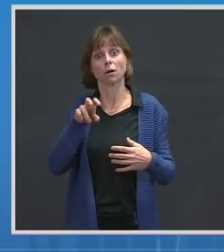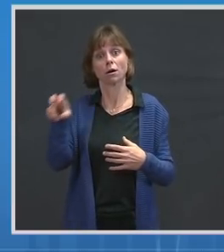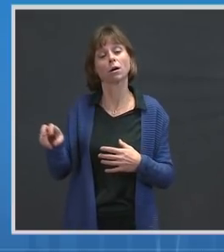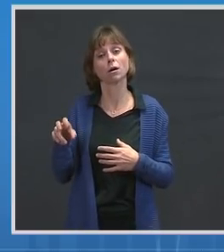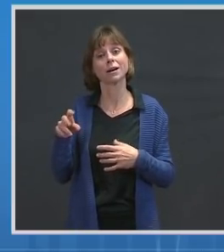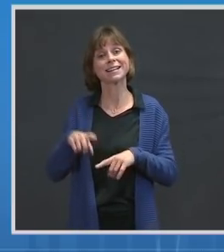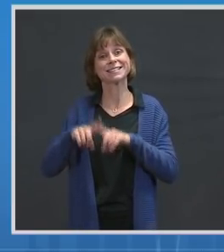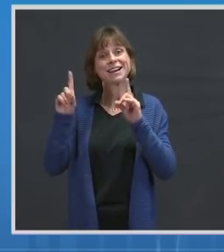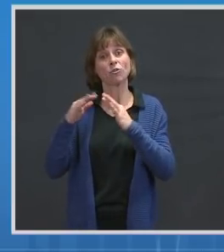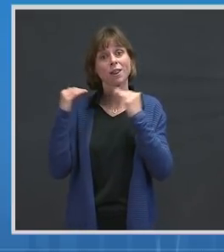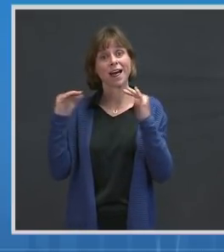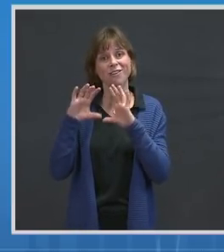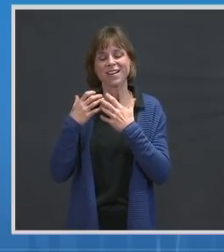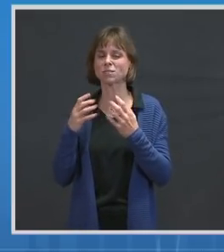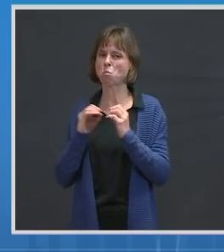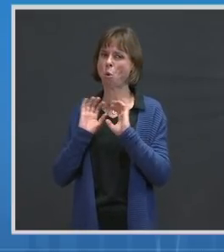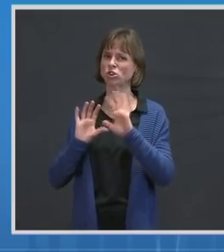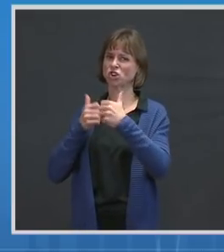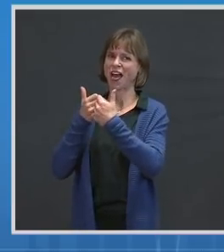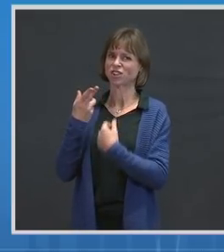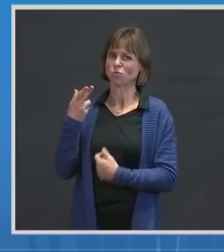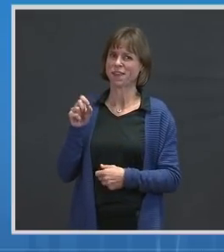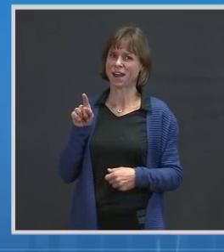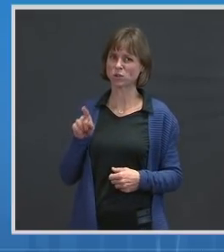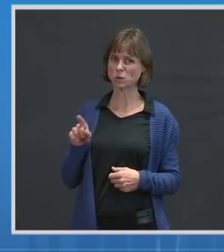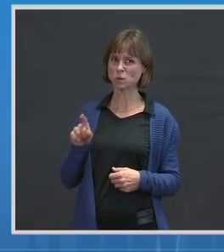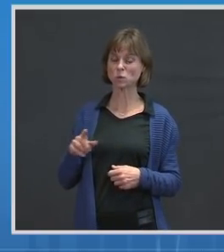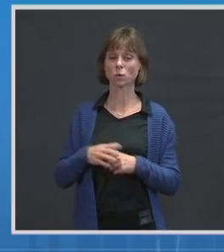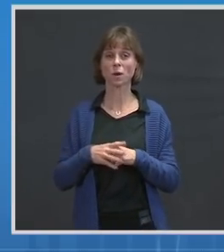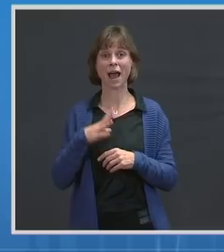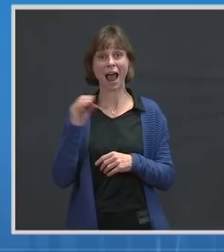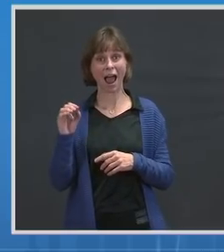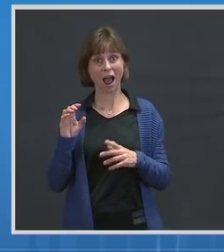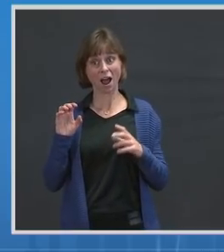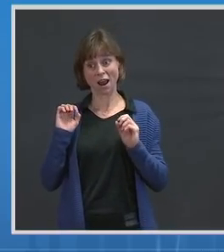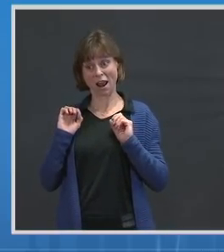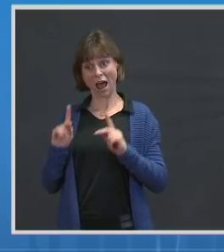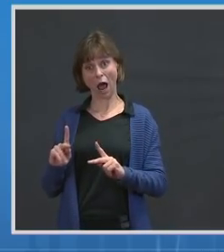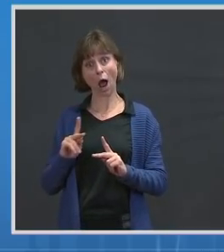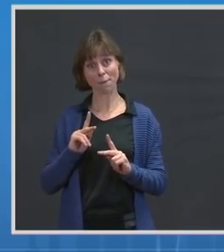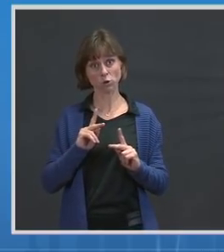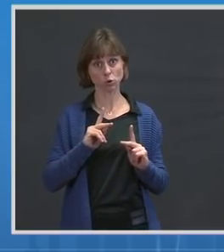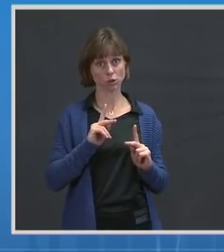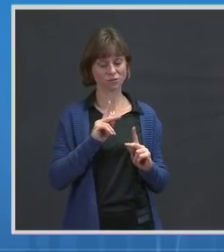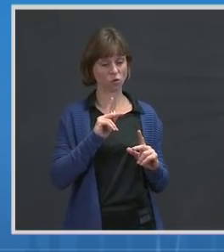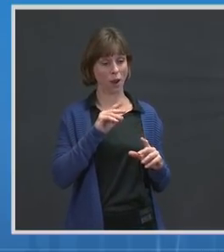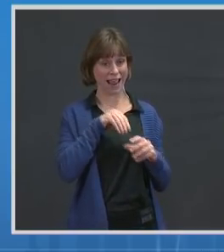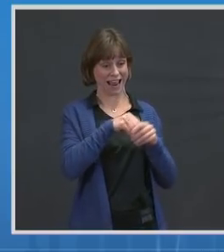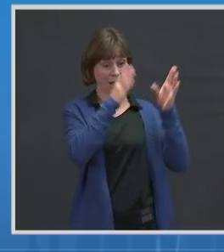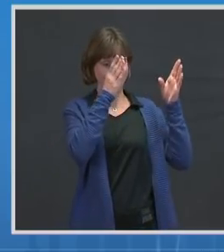What I will say is there are opportunities for in-person learning in middle school and in high school through all of our layered --